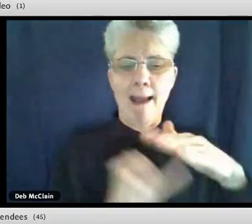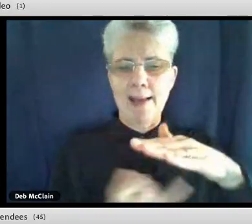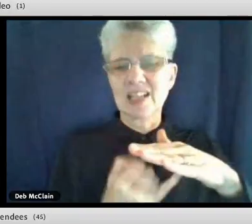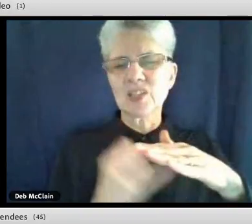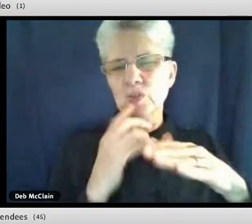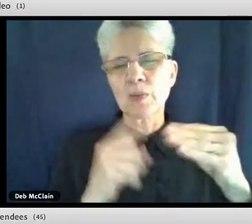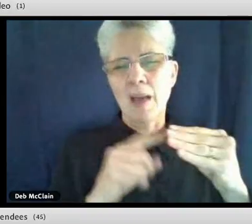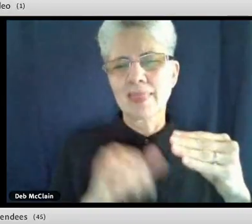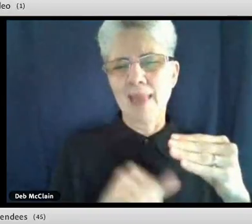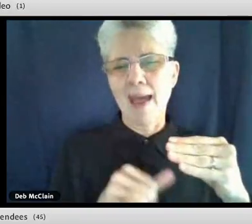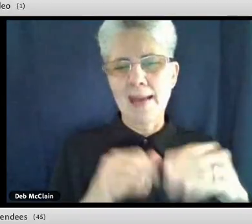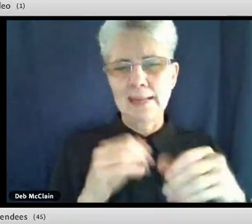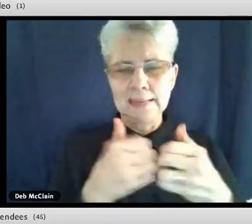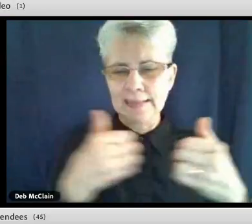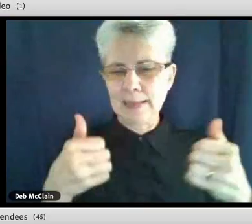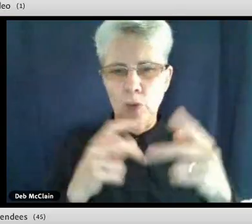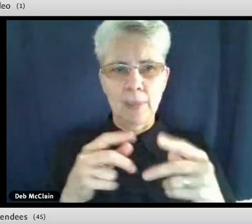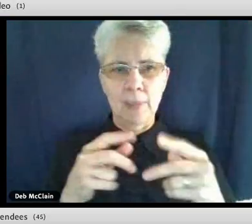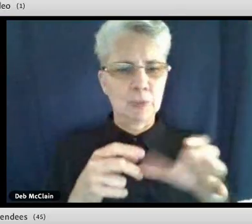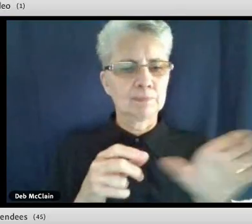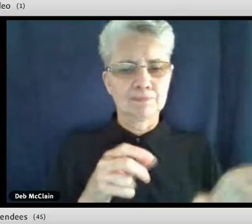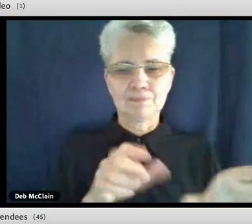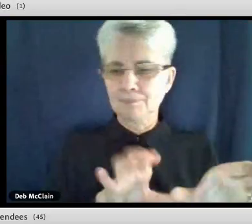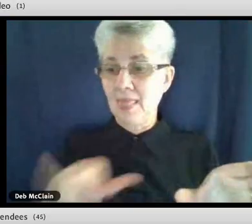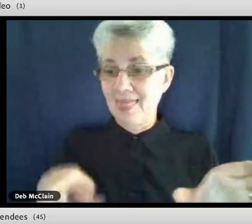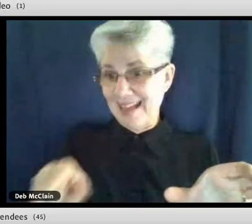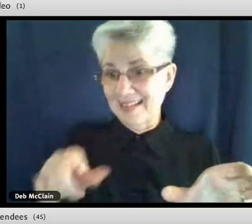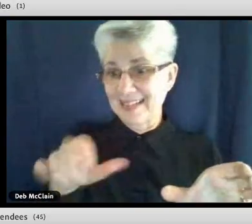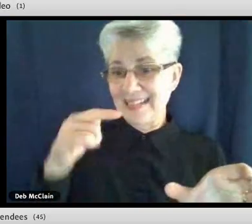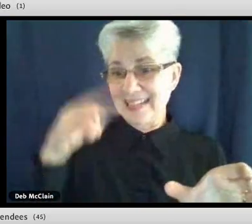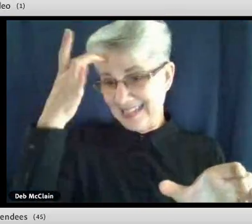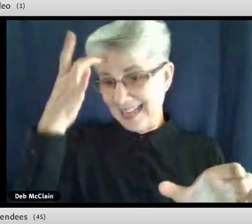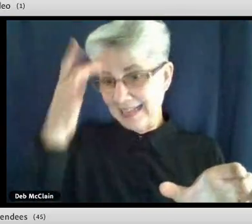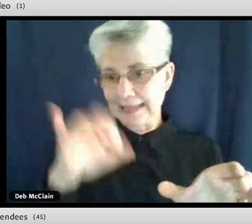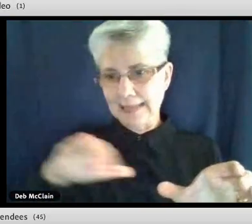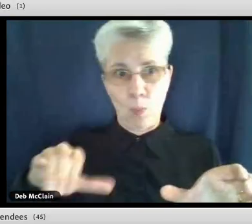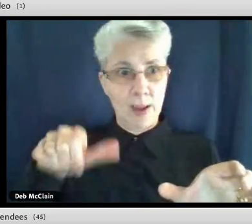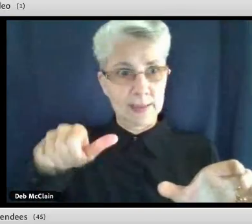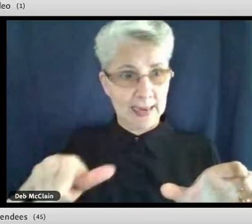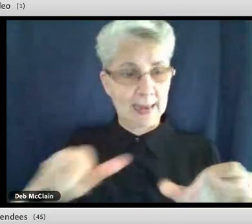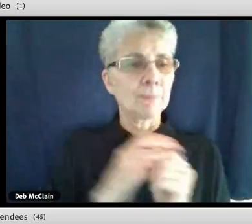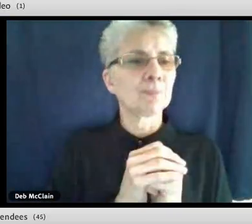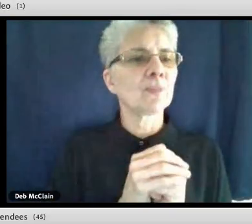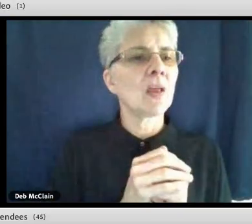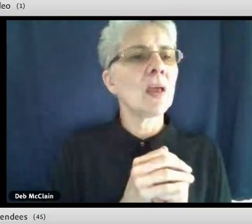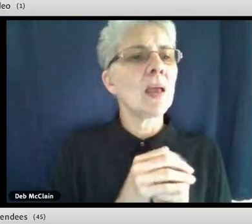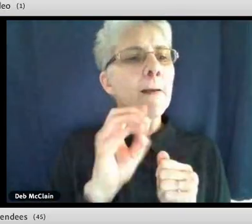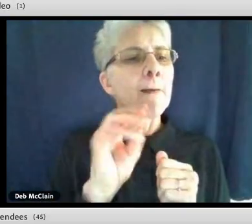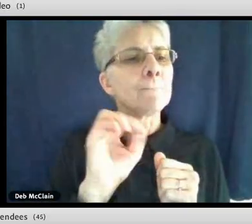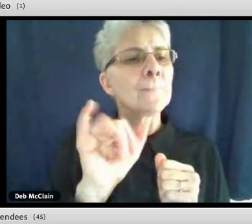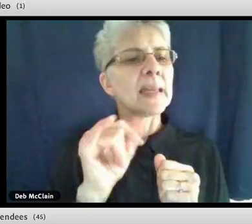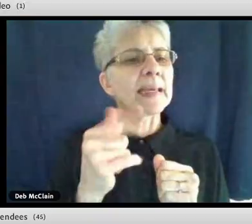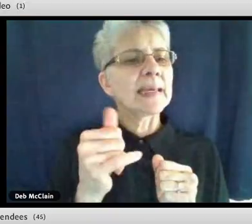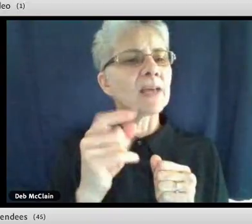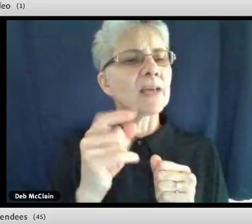That's when you separate people who are sick from people who are not sick. Again, mitigation is one of our goals.